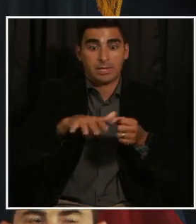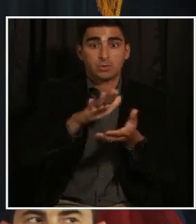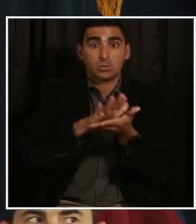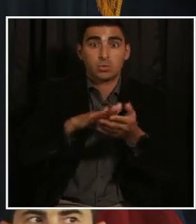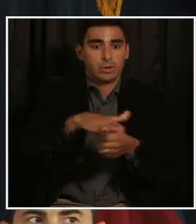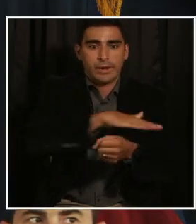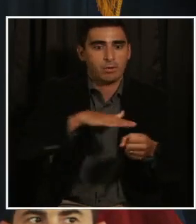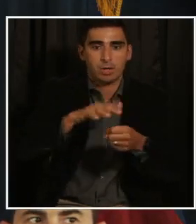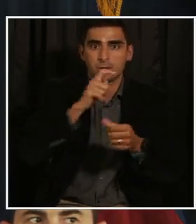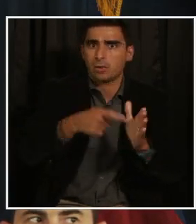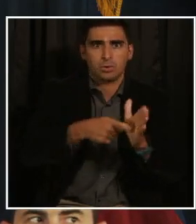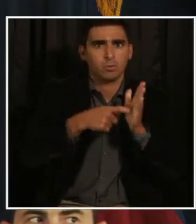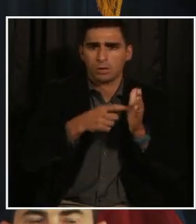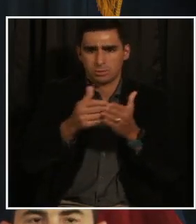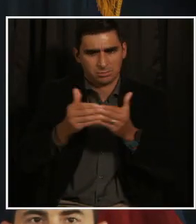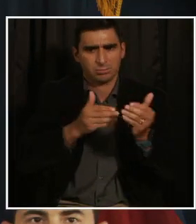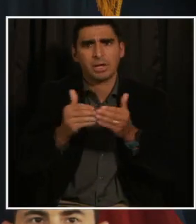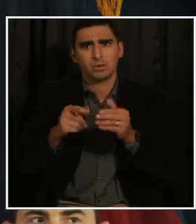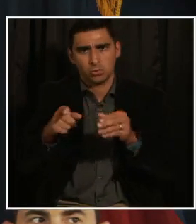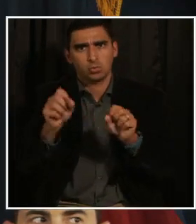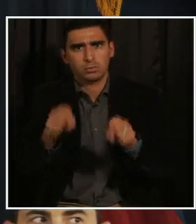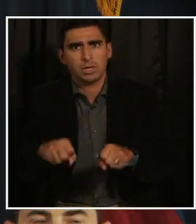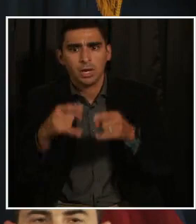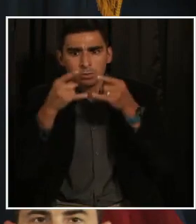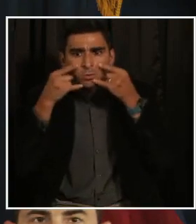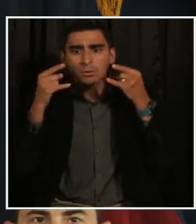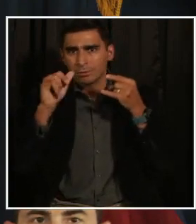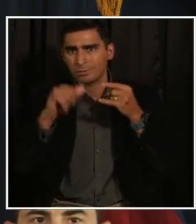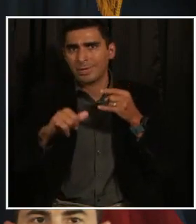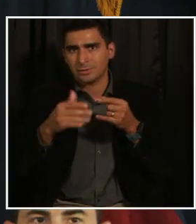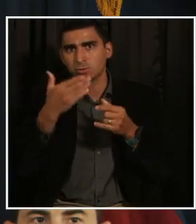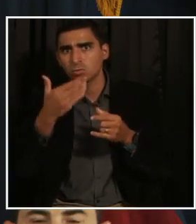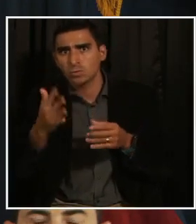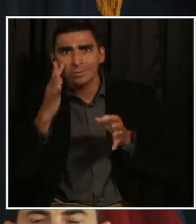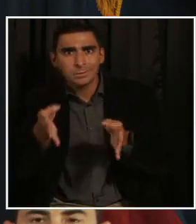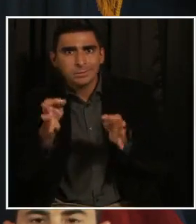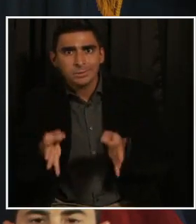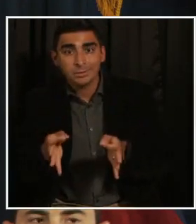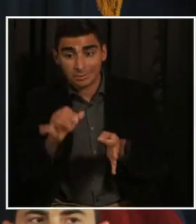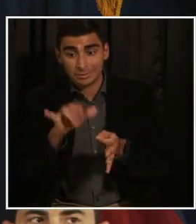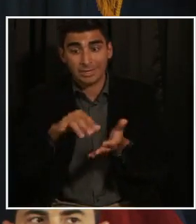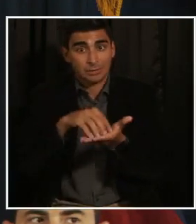it it's a decision that is a good decision and that students should make particularly if they're